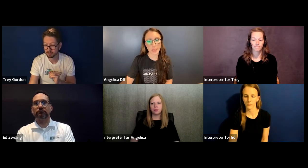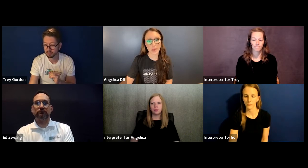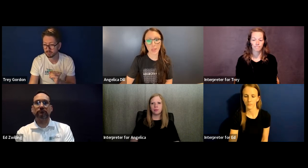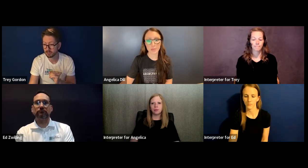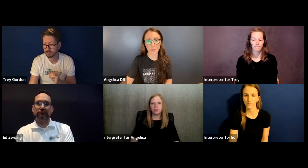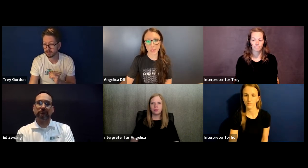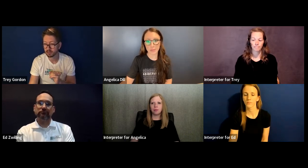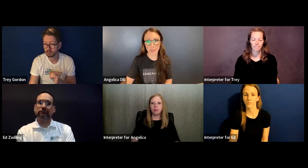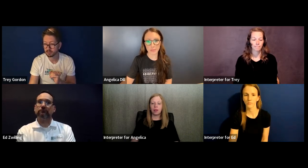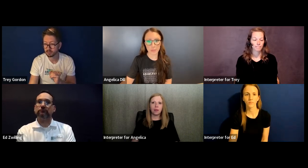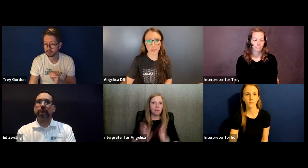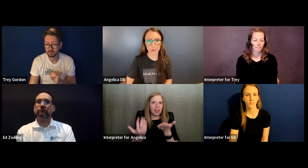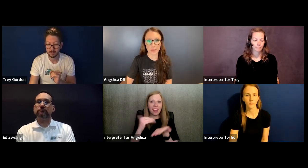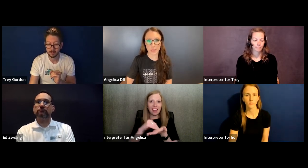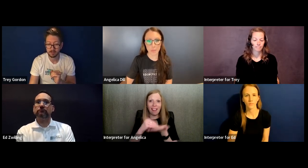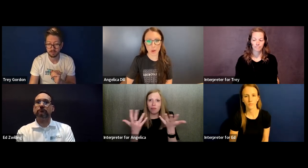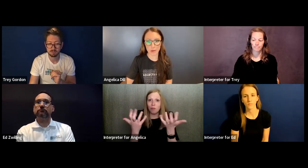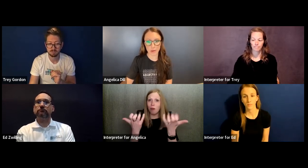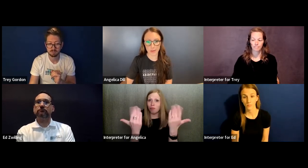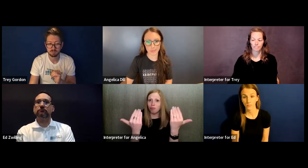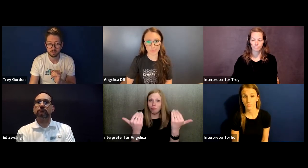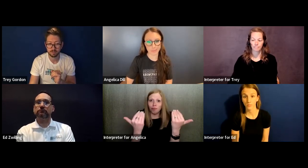yeah again we'd love it if anybody wanted to come on um